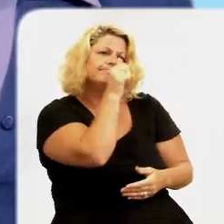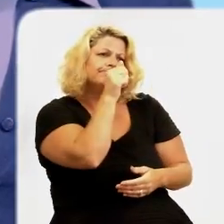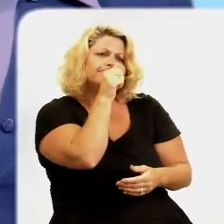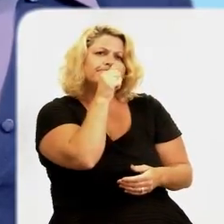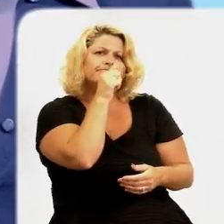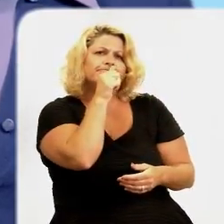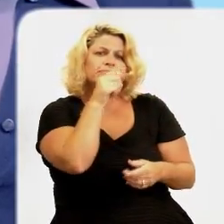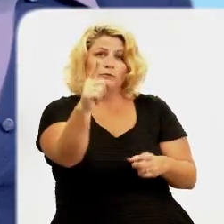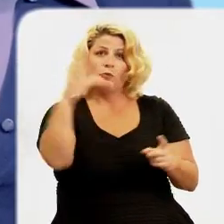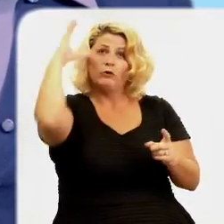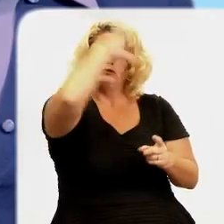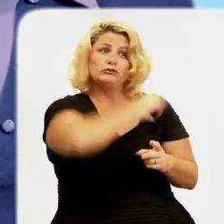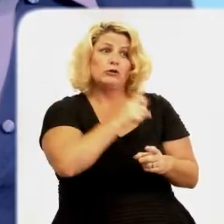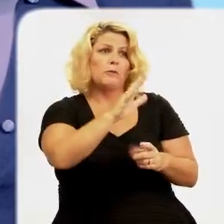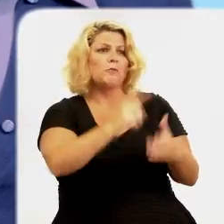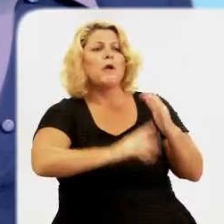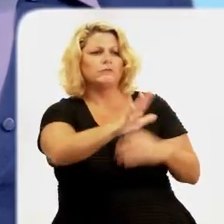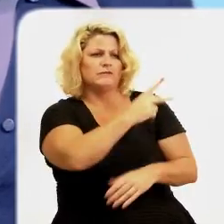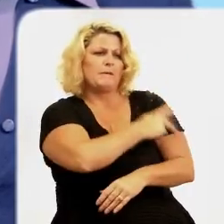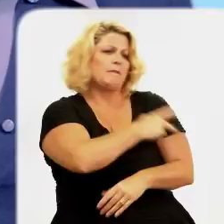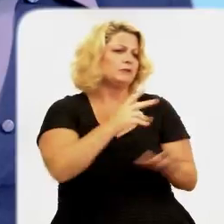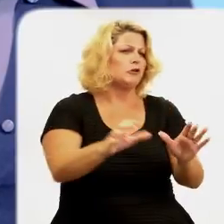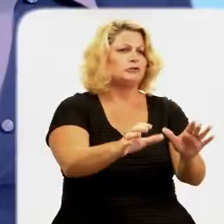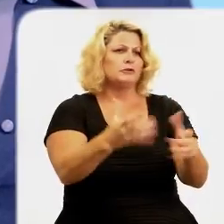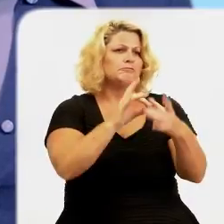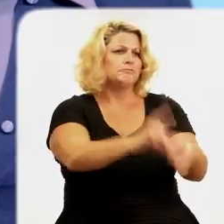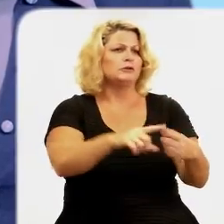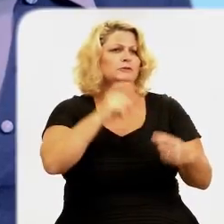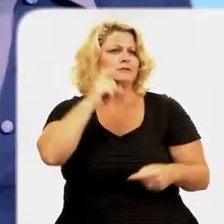Don't assume the patient's activities. Especially regarding sexual health.